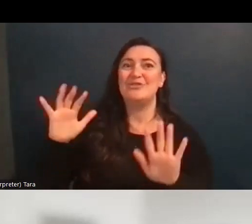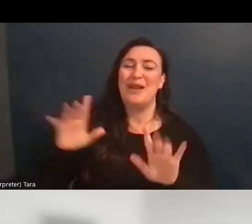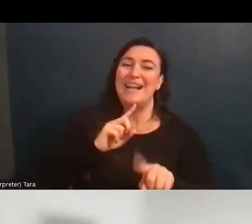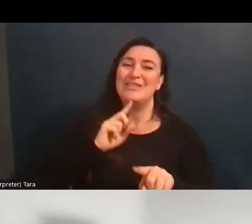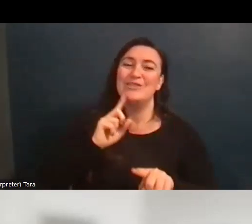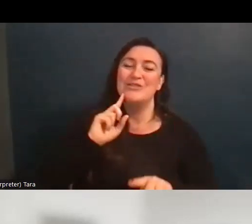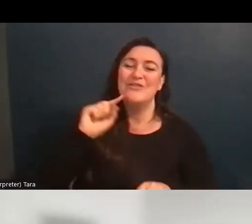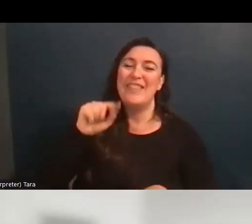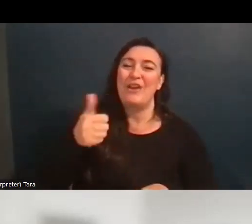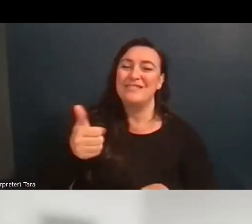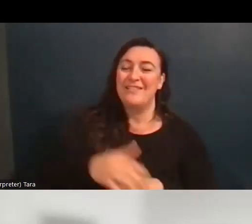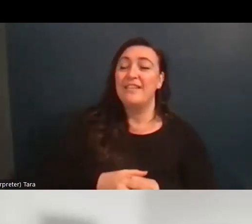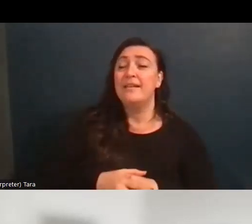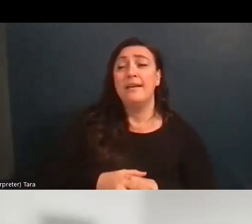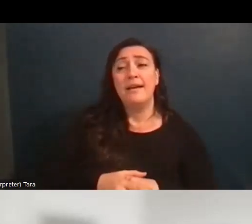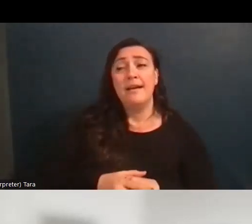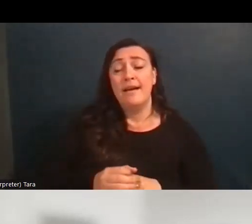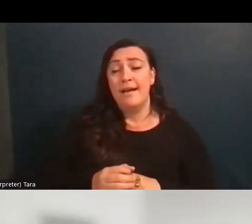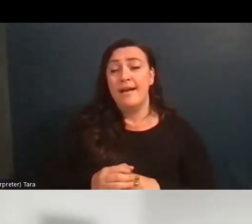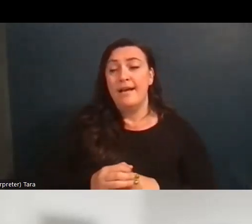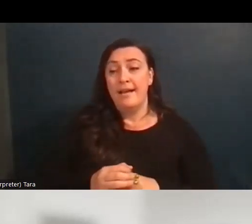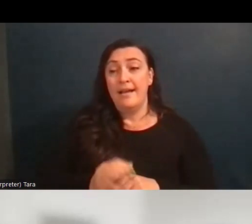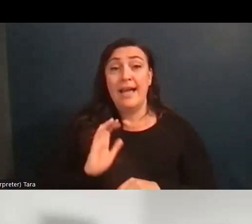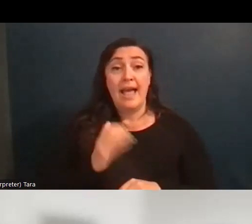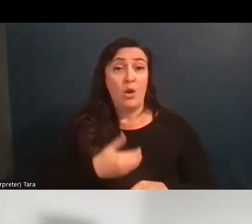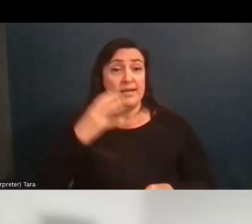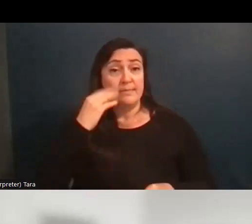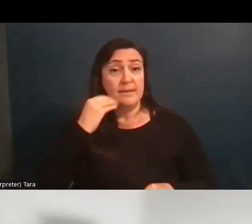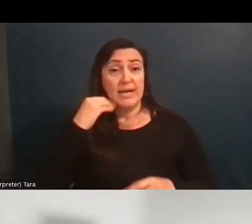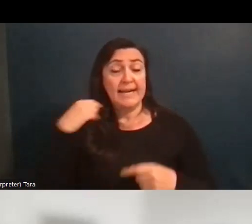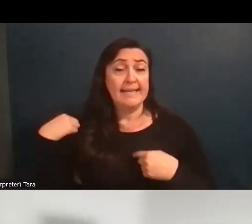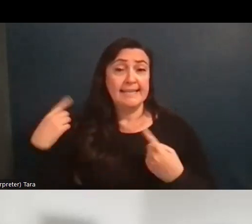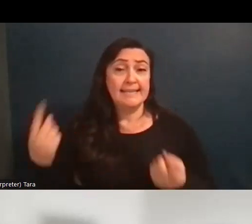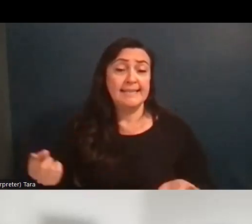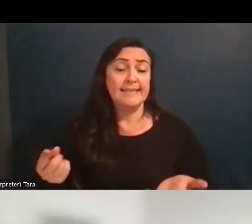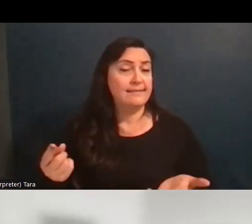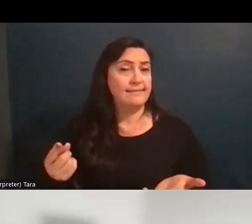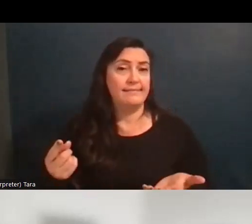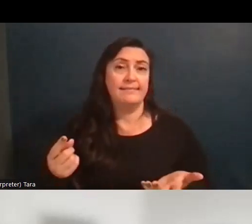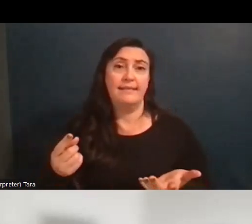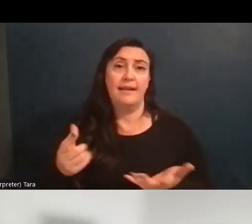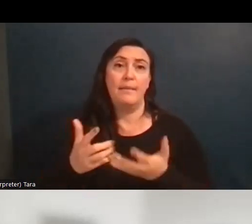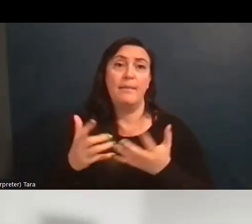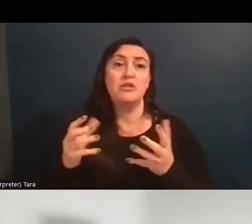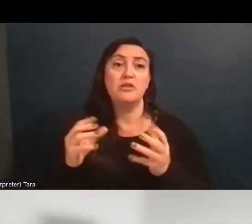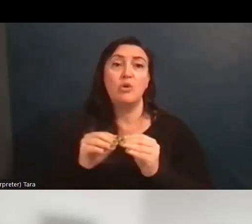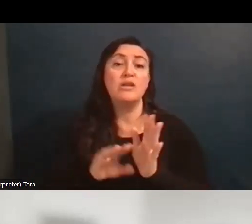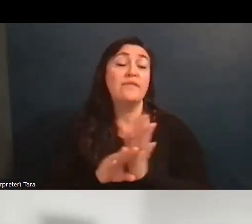But I in our experience, we've taken much more developmental approaches with evaluation.